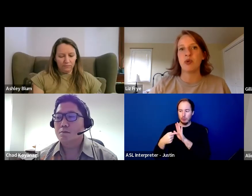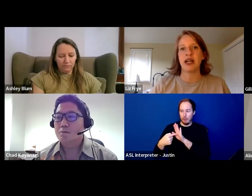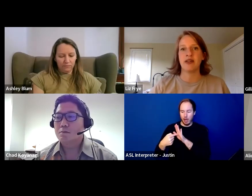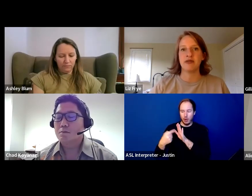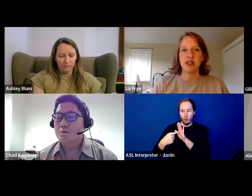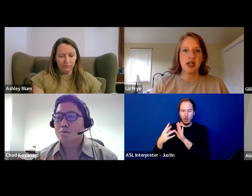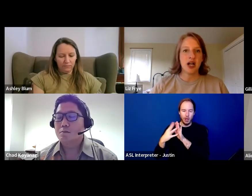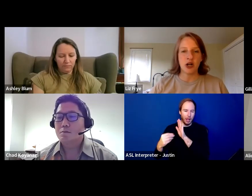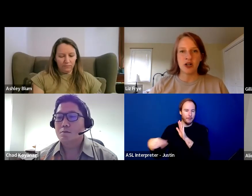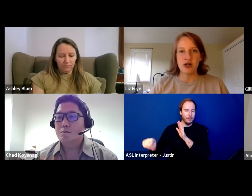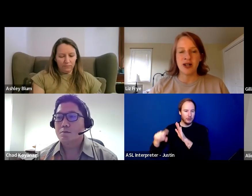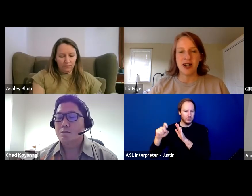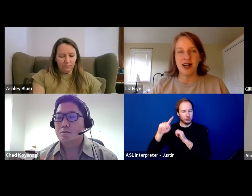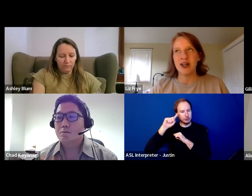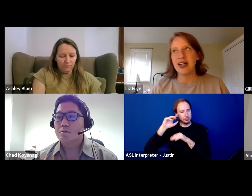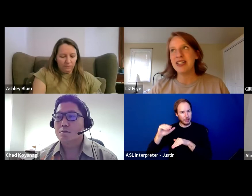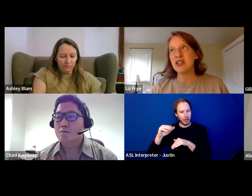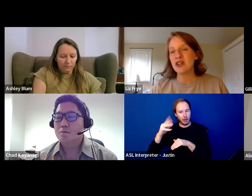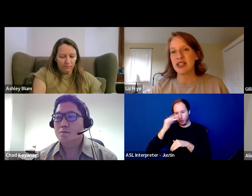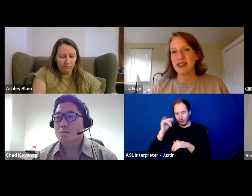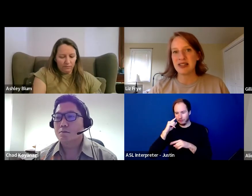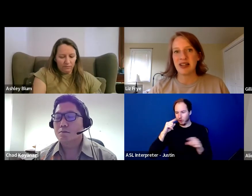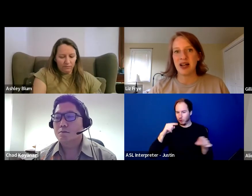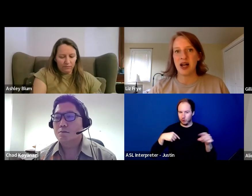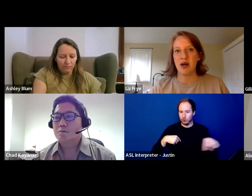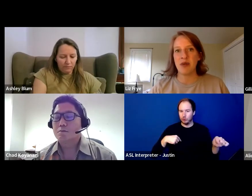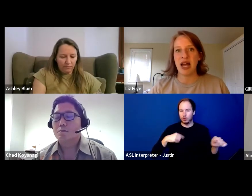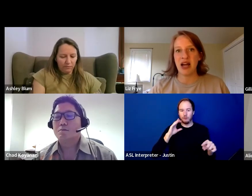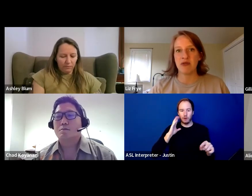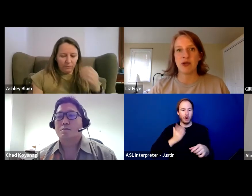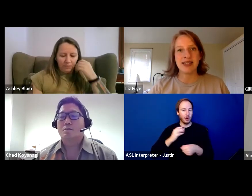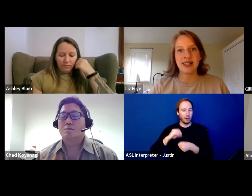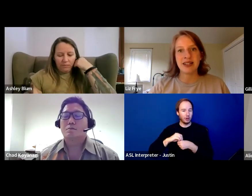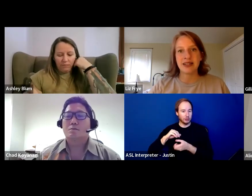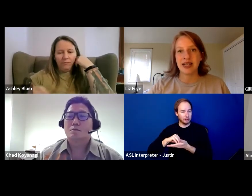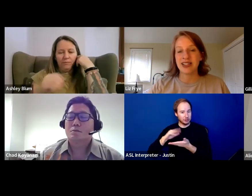We have our internists, have resident clinics.